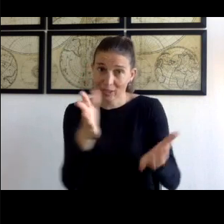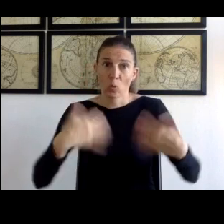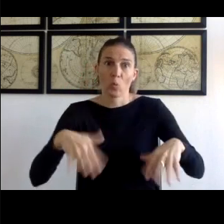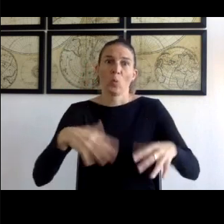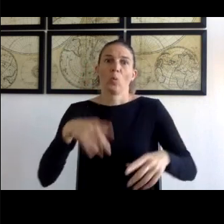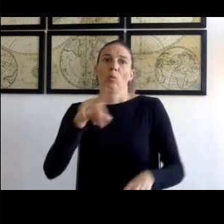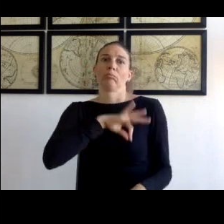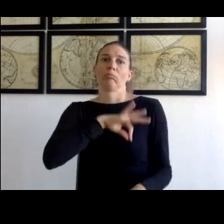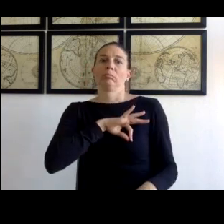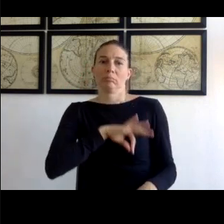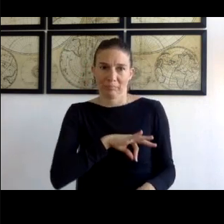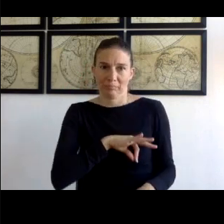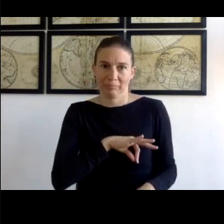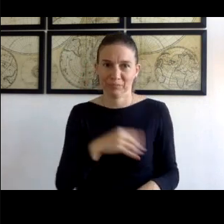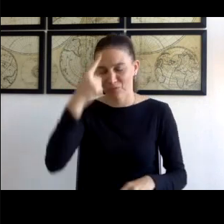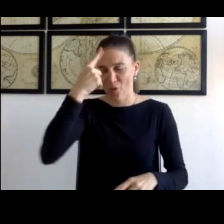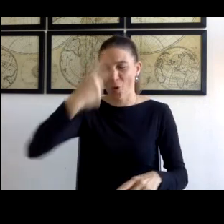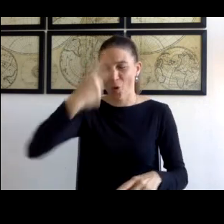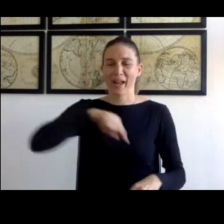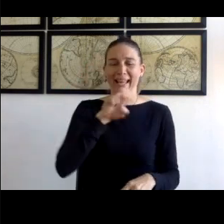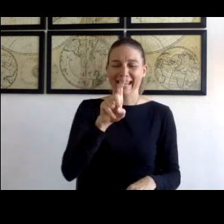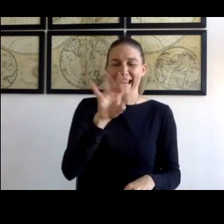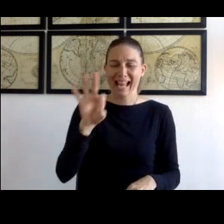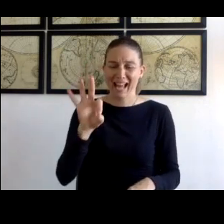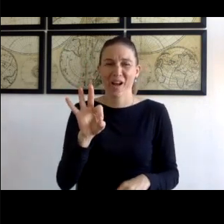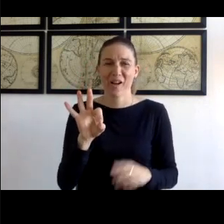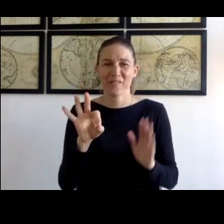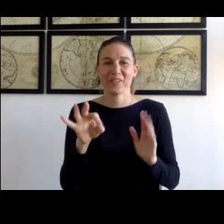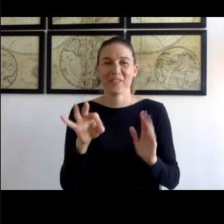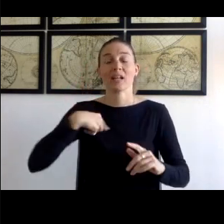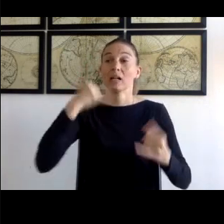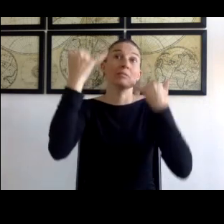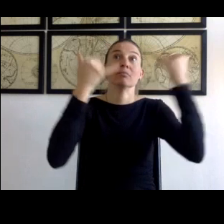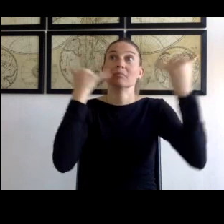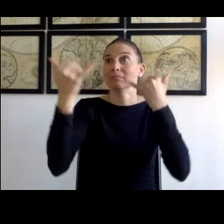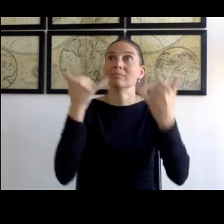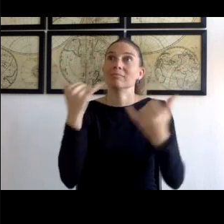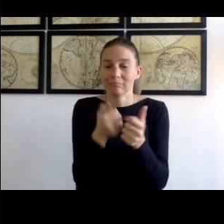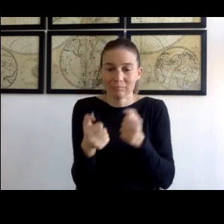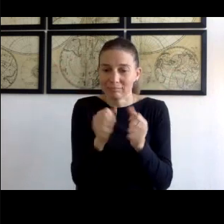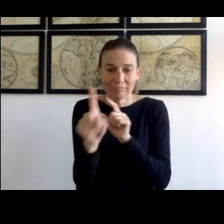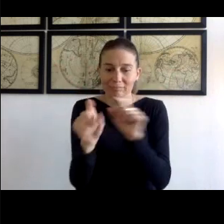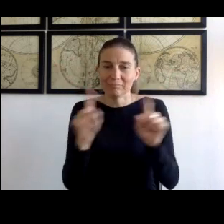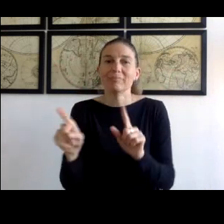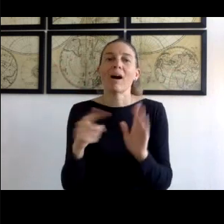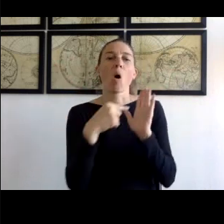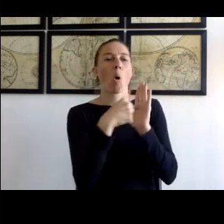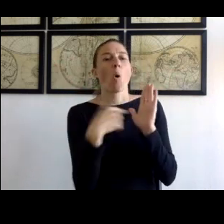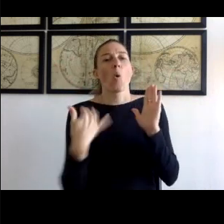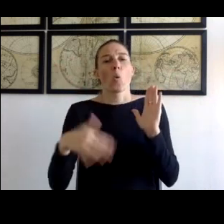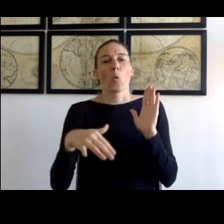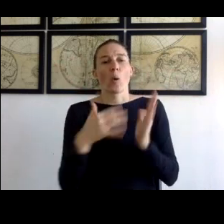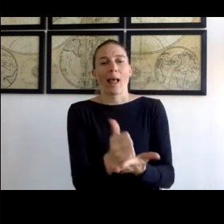and our bills at the end of the month can prove that. As we'll see in the second part there are many provisions